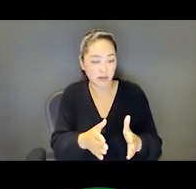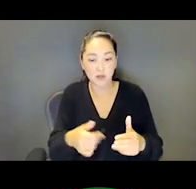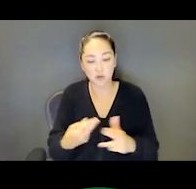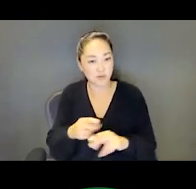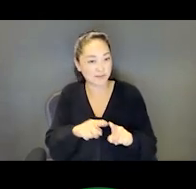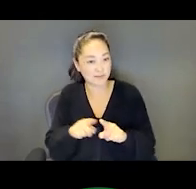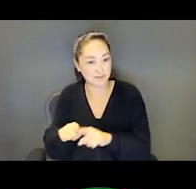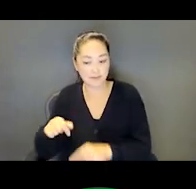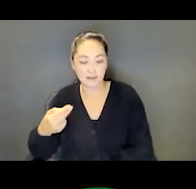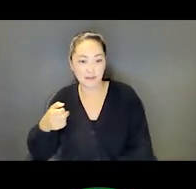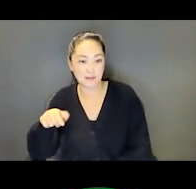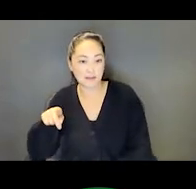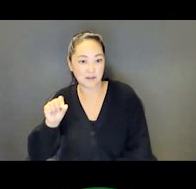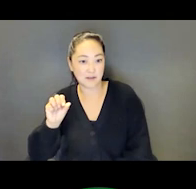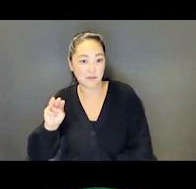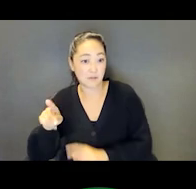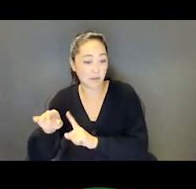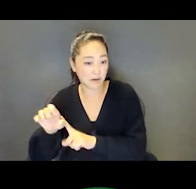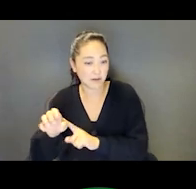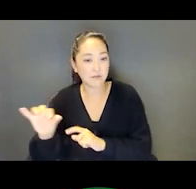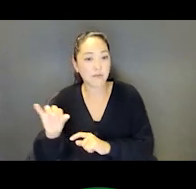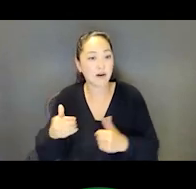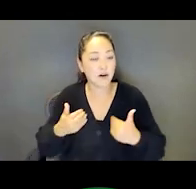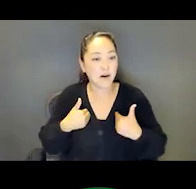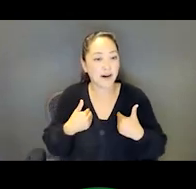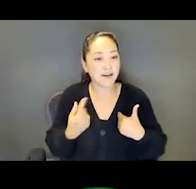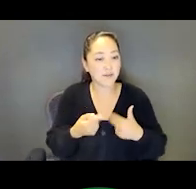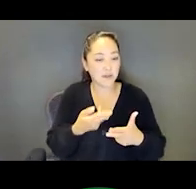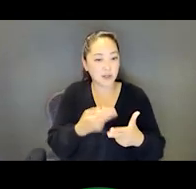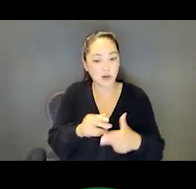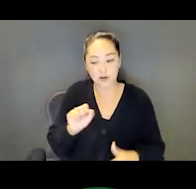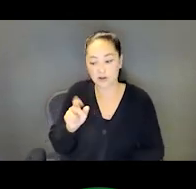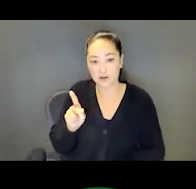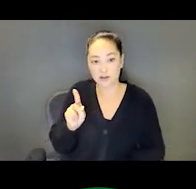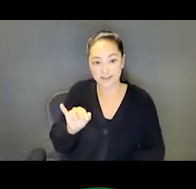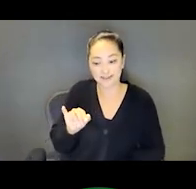And that is the